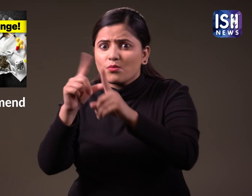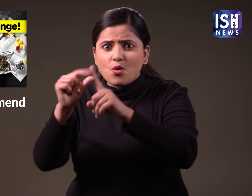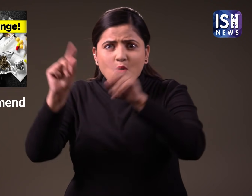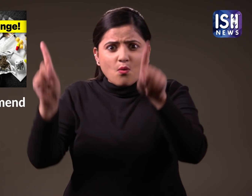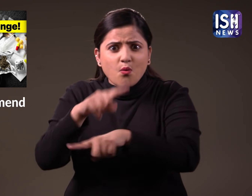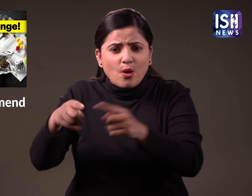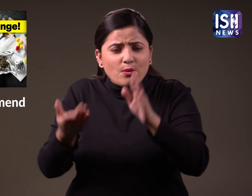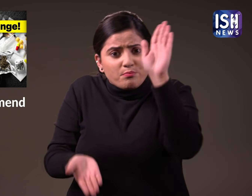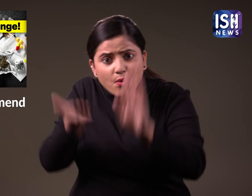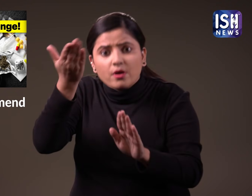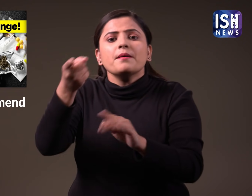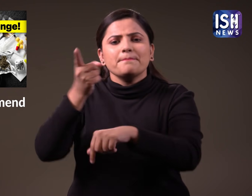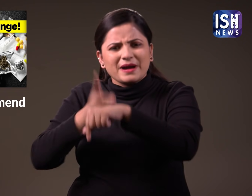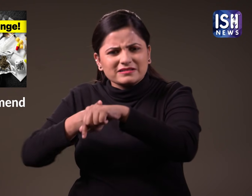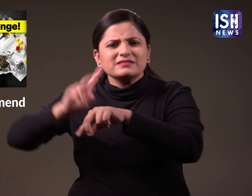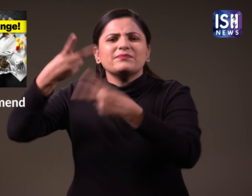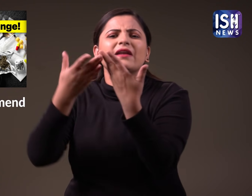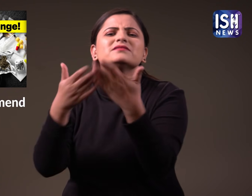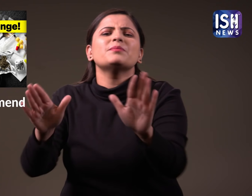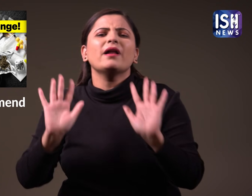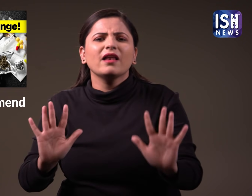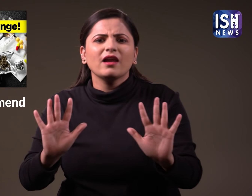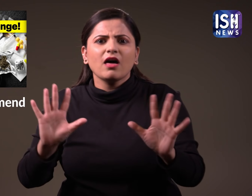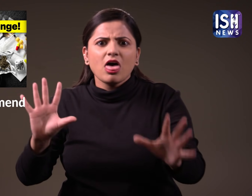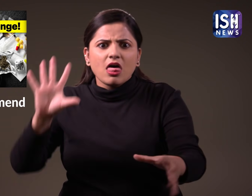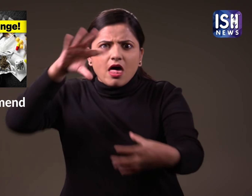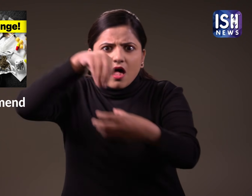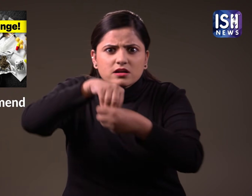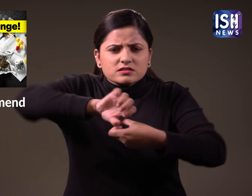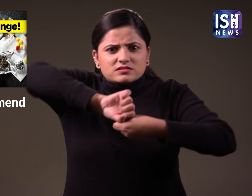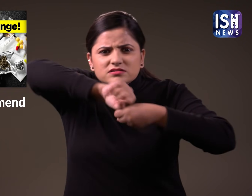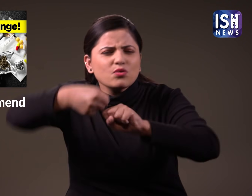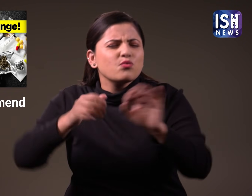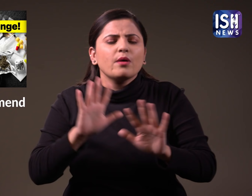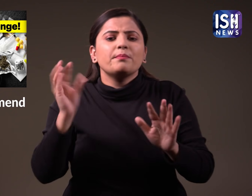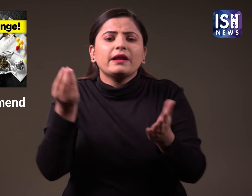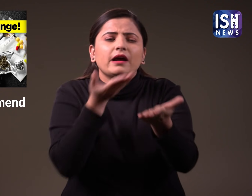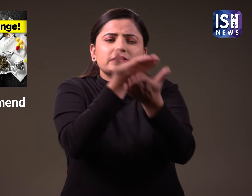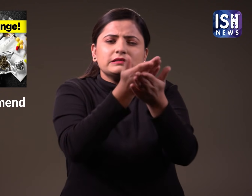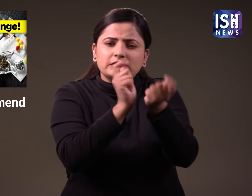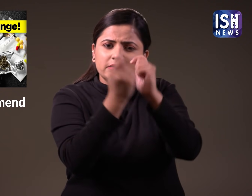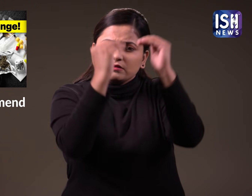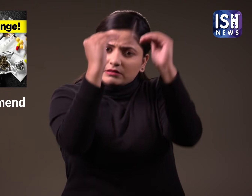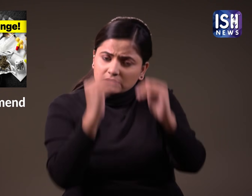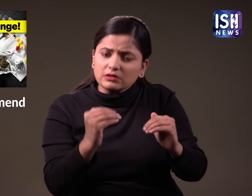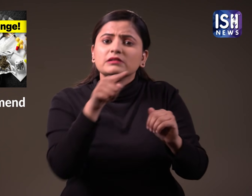Major crimes must be criminalised but small time offenders should be let go.